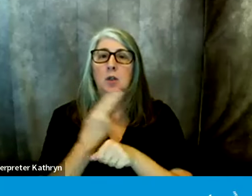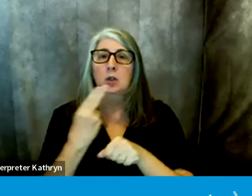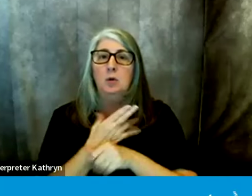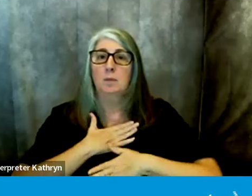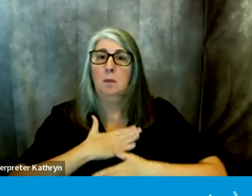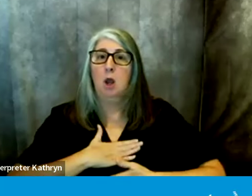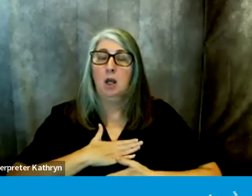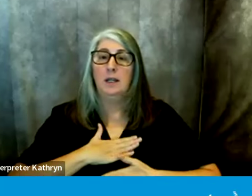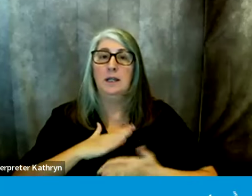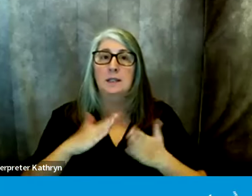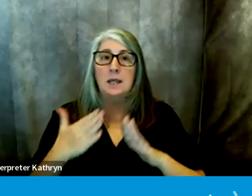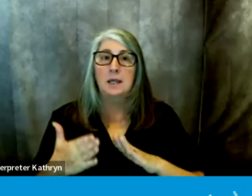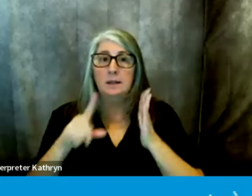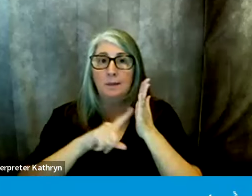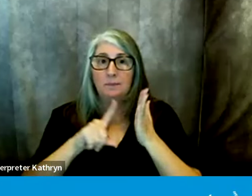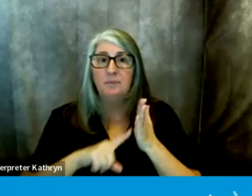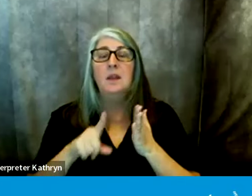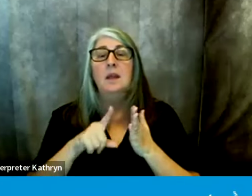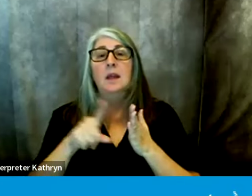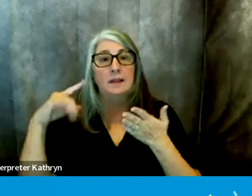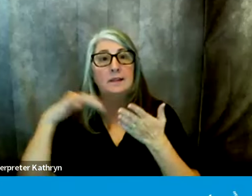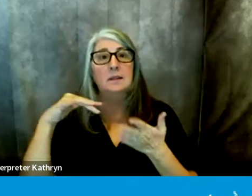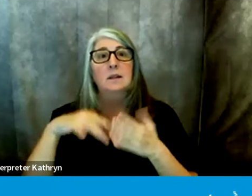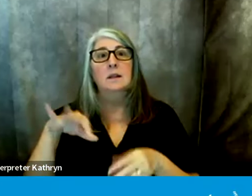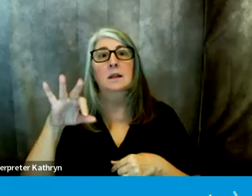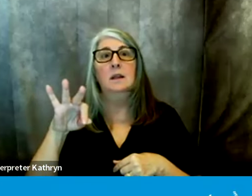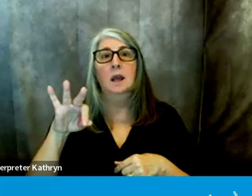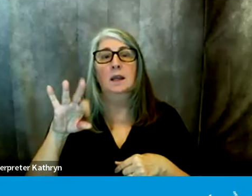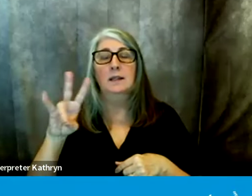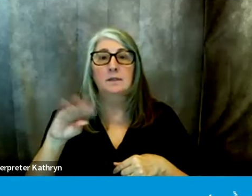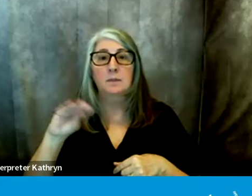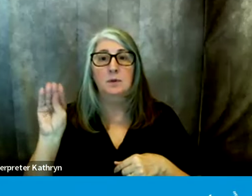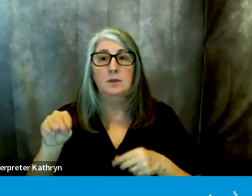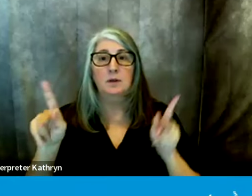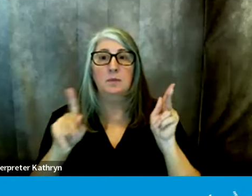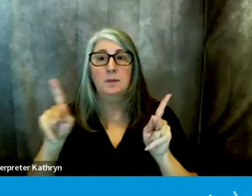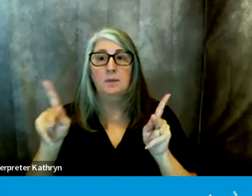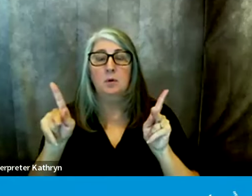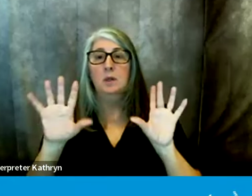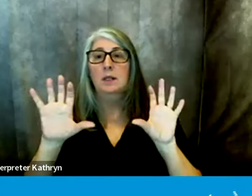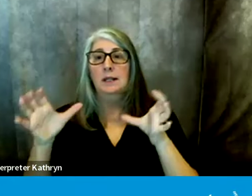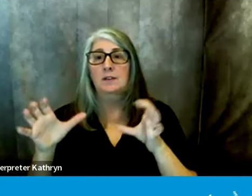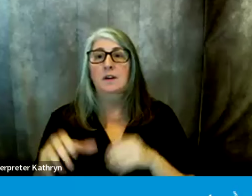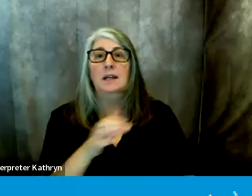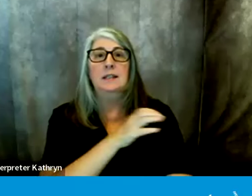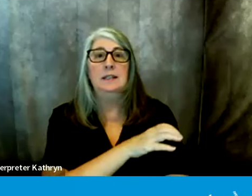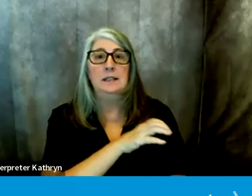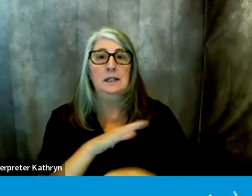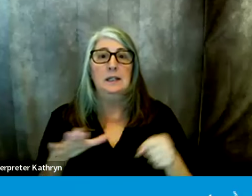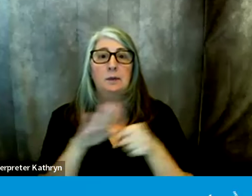They observed that 97% of individuals classified as clinically complete and functionally complete